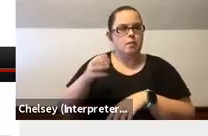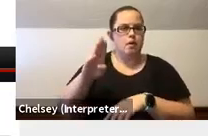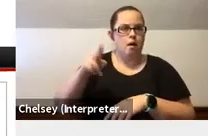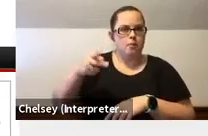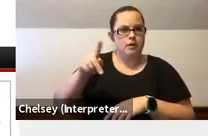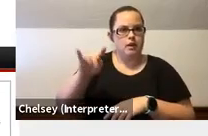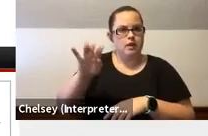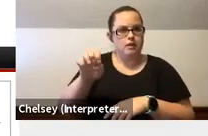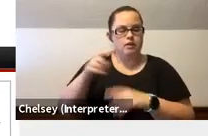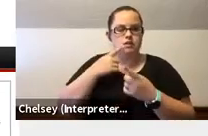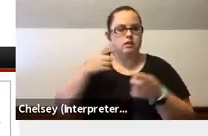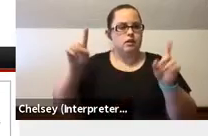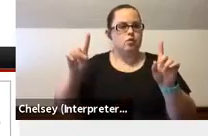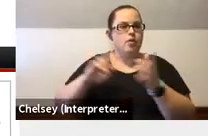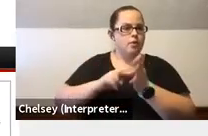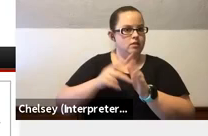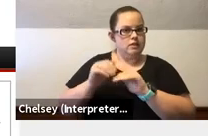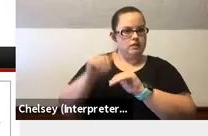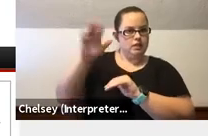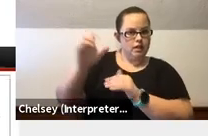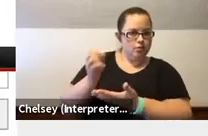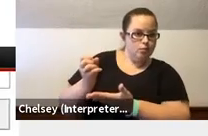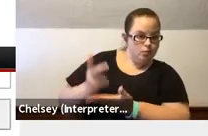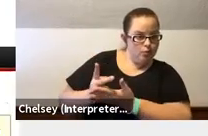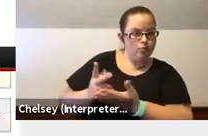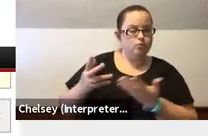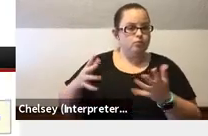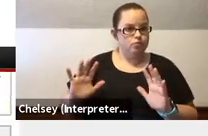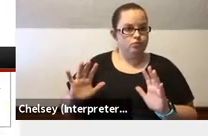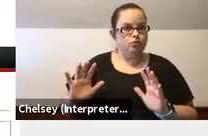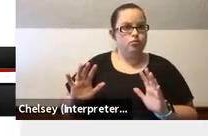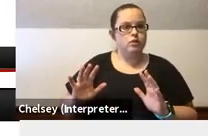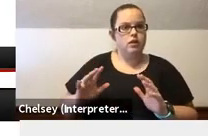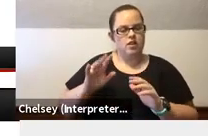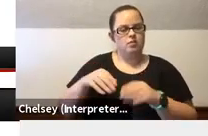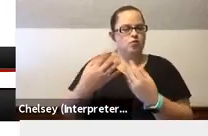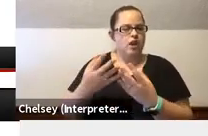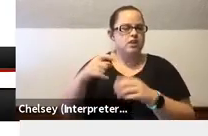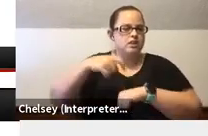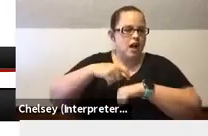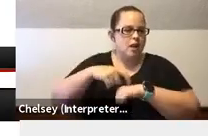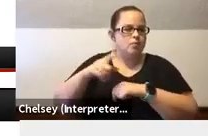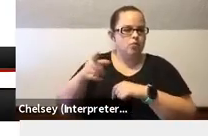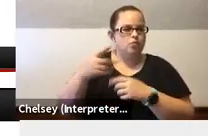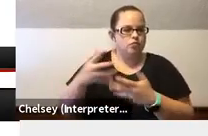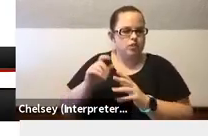Sage Talbot: And approved. It gives you the time that you sent them over. Sage Talbot: You can also